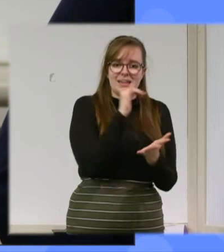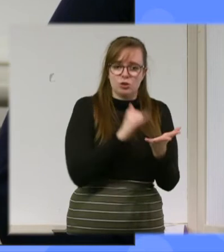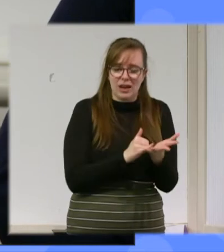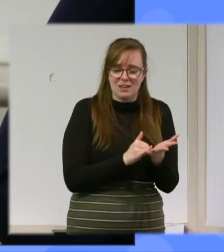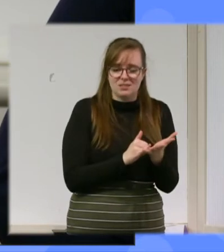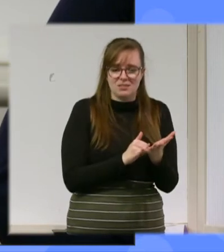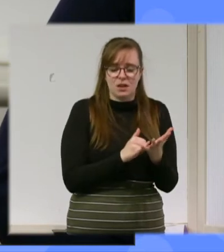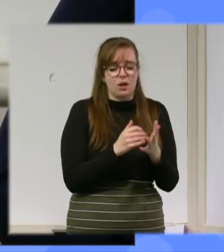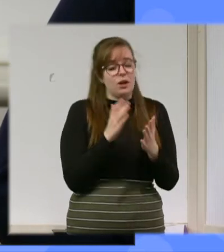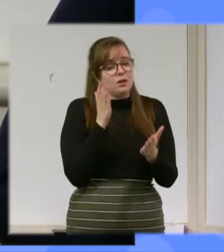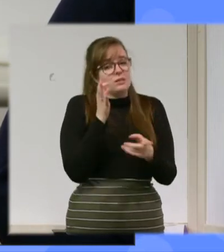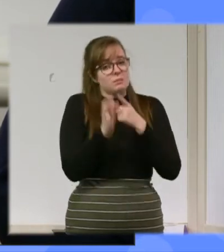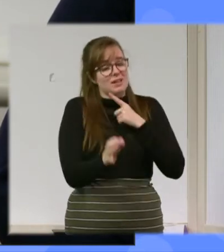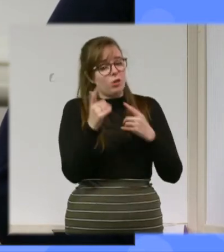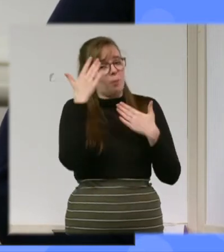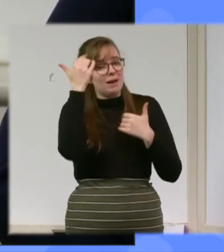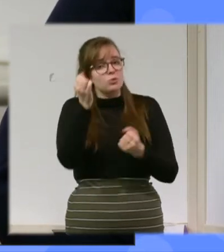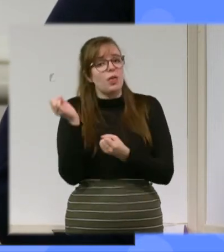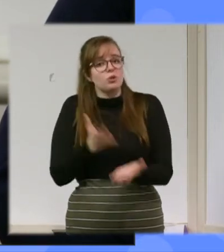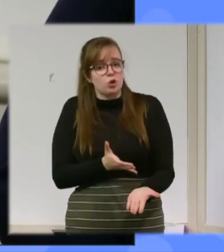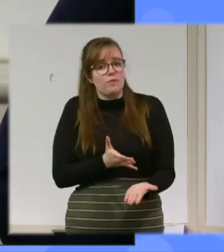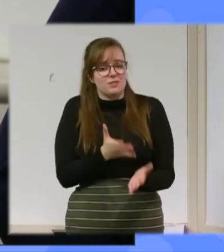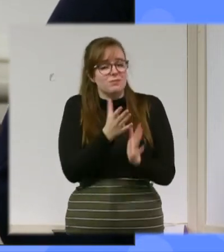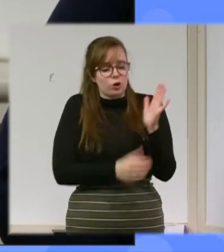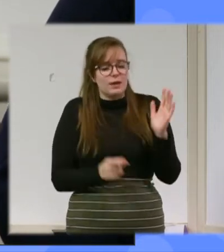terms of mental health services for example so I think there at work that